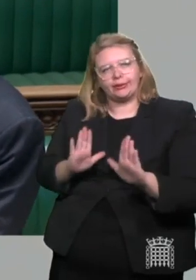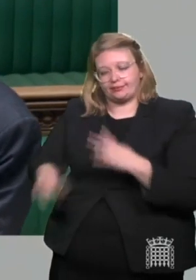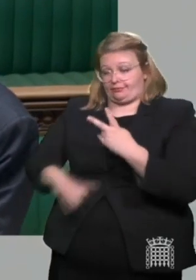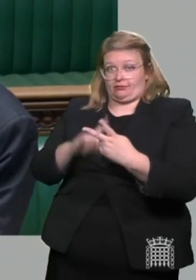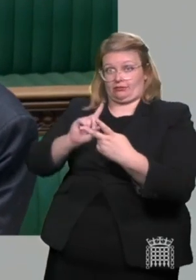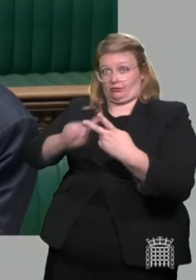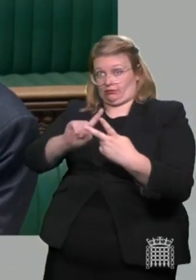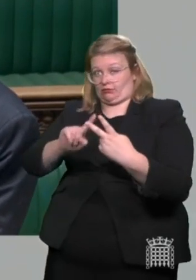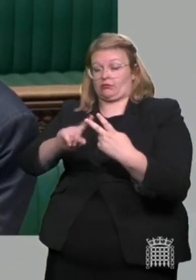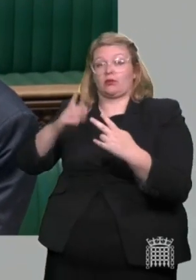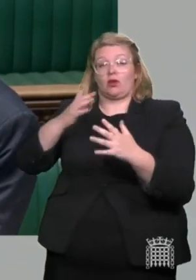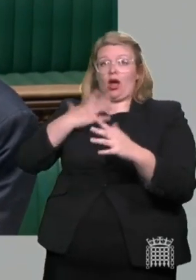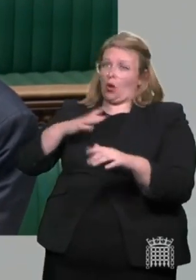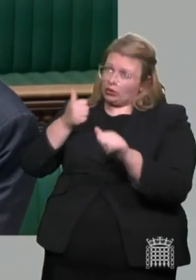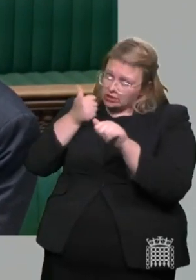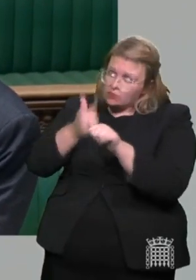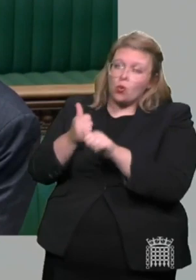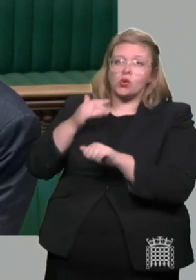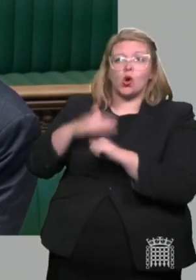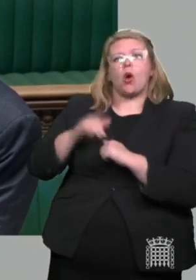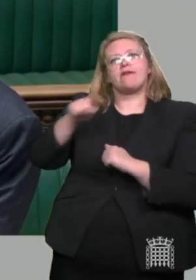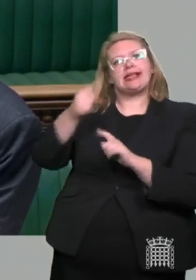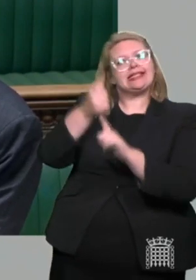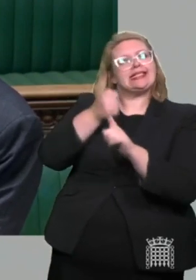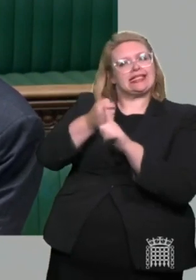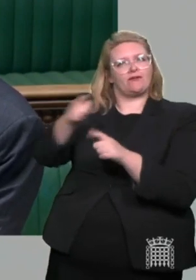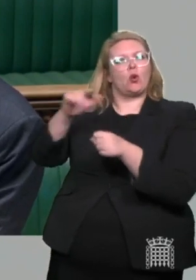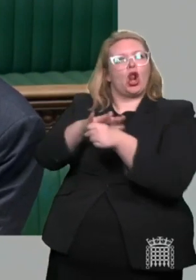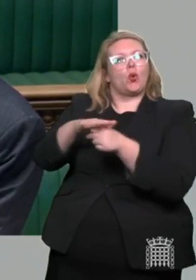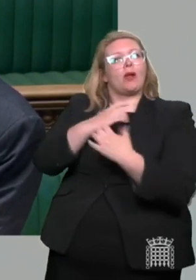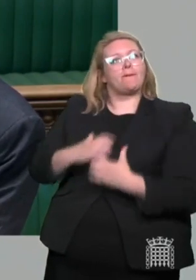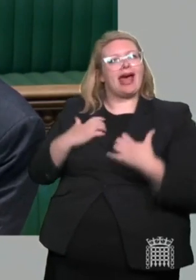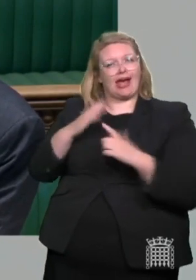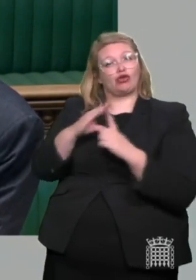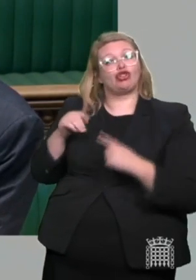to support him in his campaign for James Hart. I do hope that the people of Doncaster will